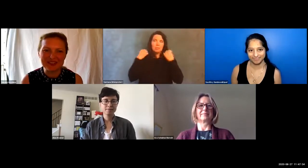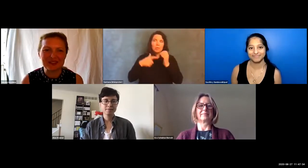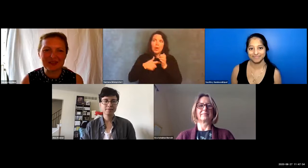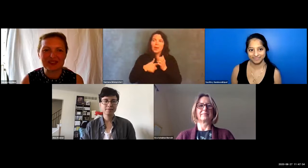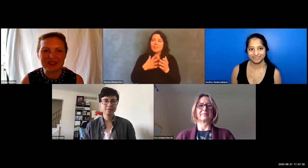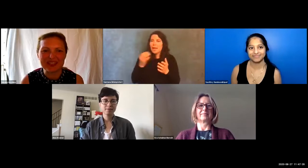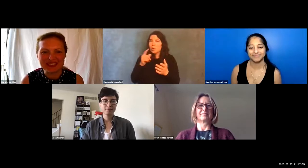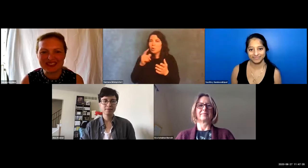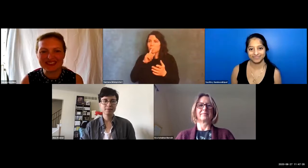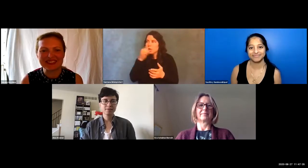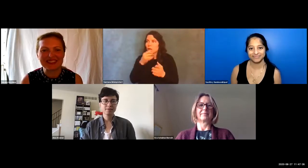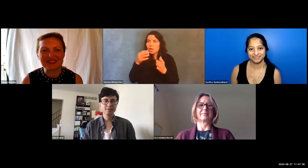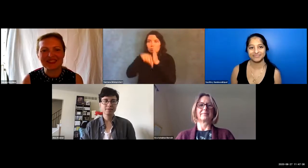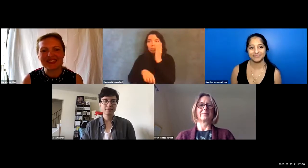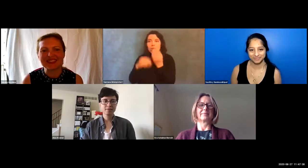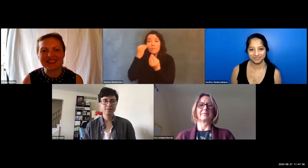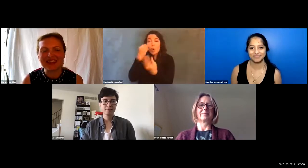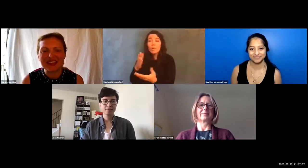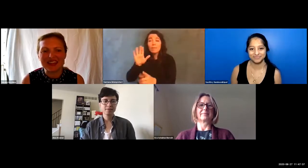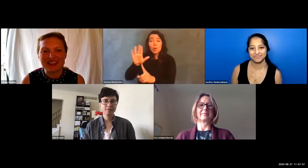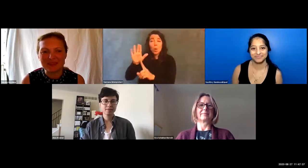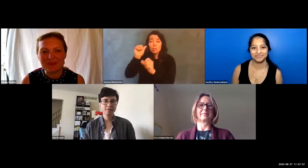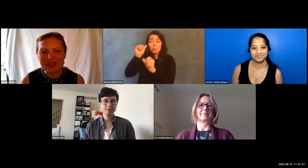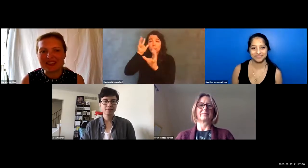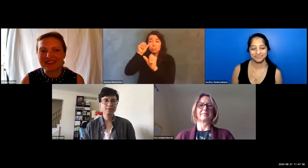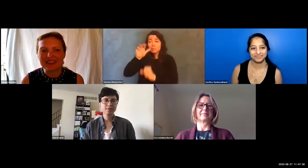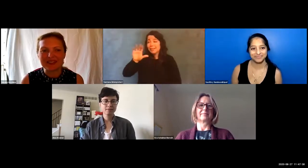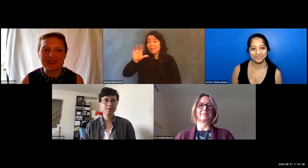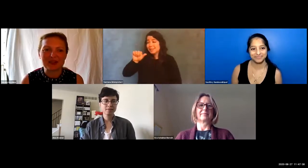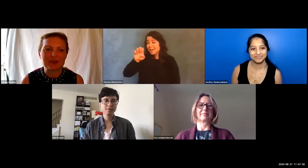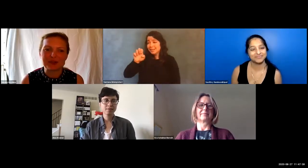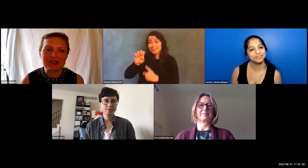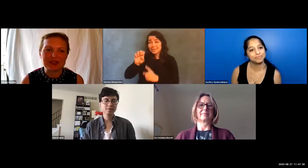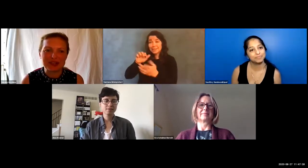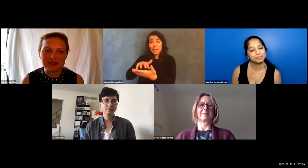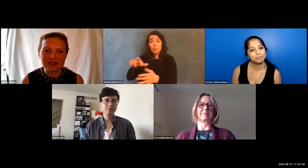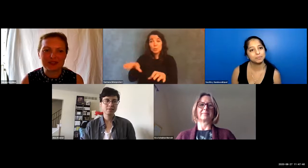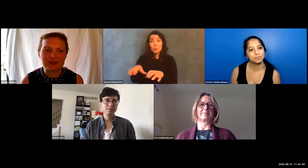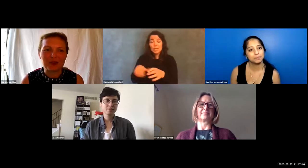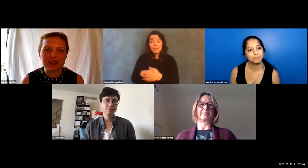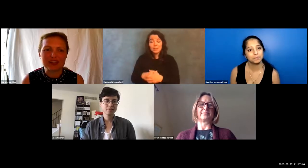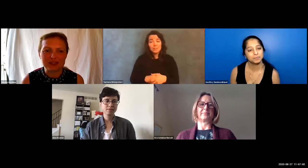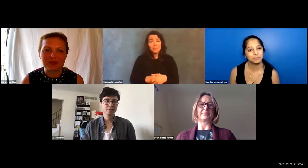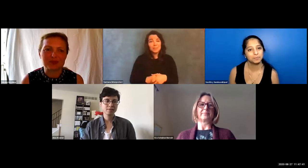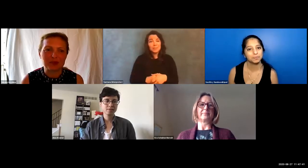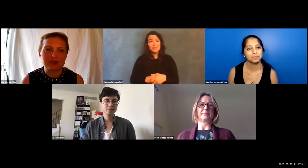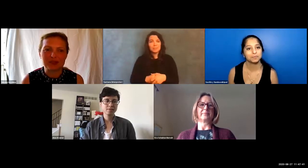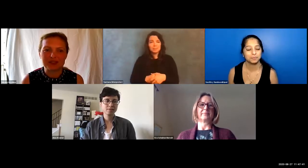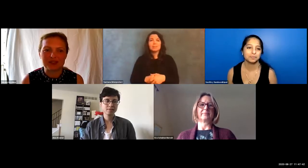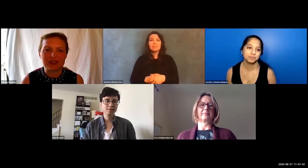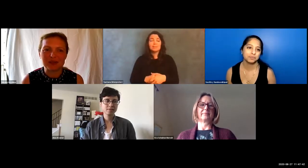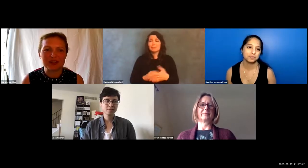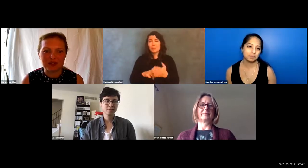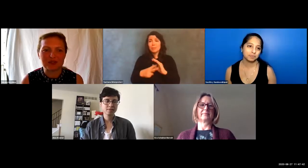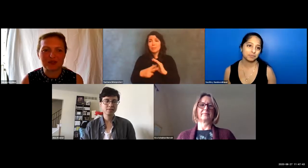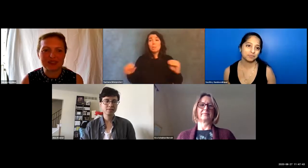About your wonderful case study you presented. Yes, so more gradient also means multi-factorial